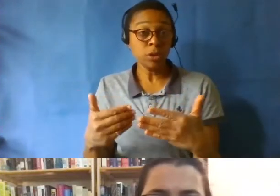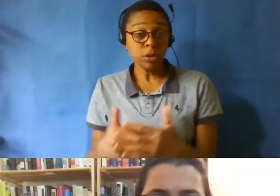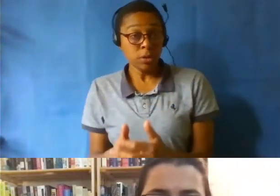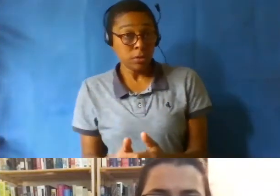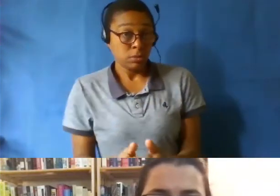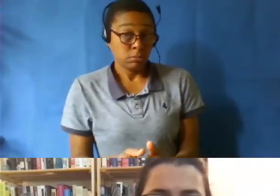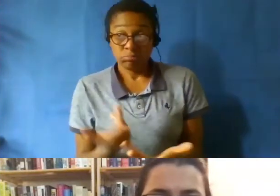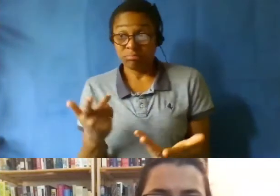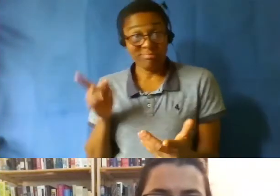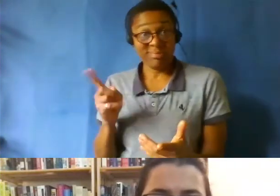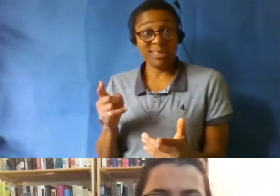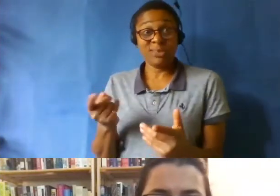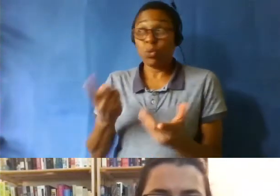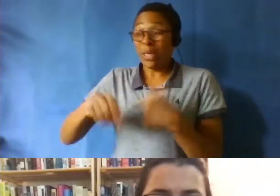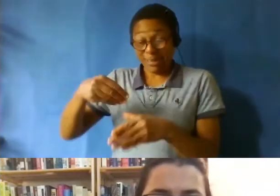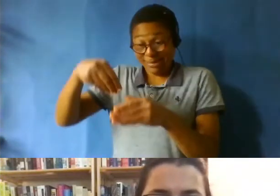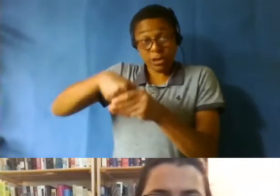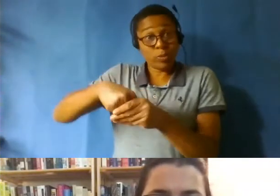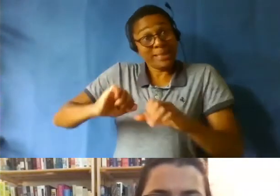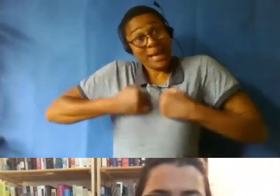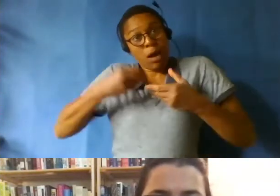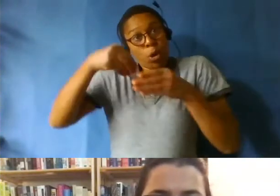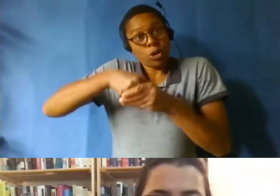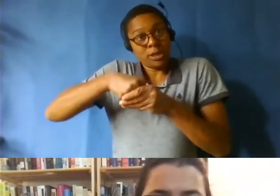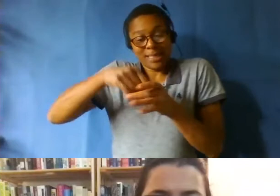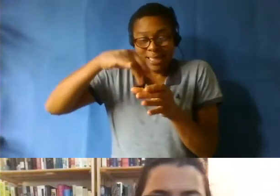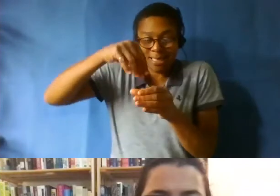whiteness and there is a dissonance there as well and then our families can